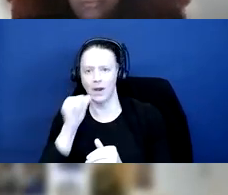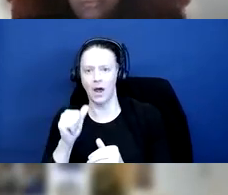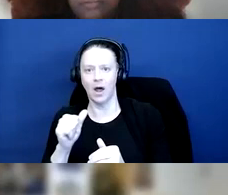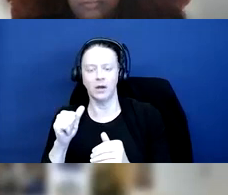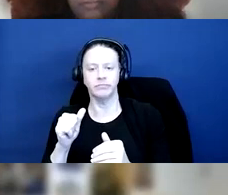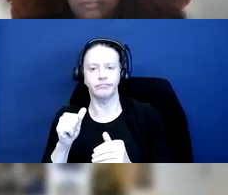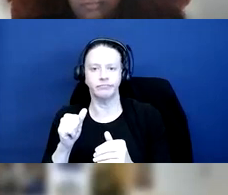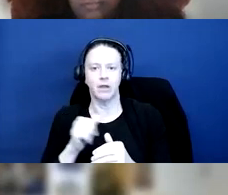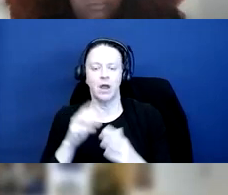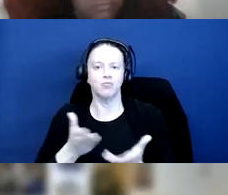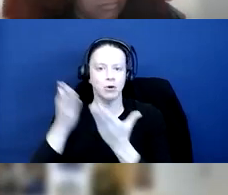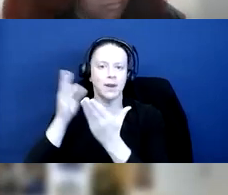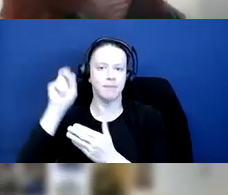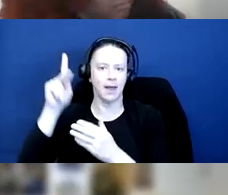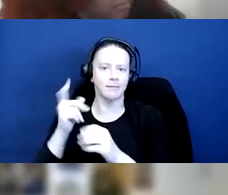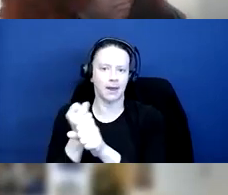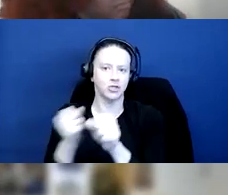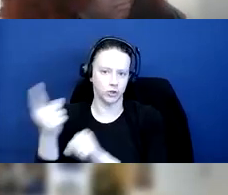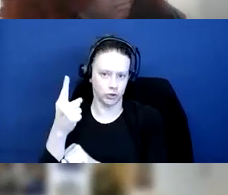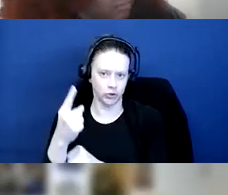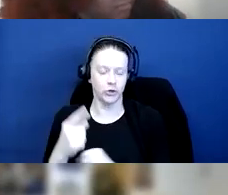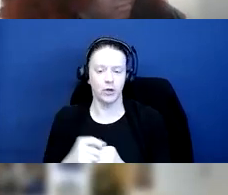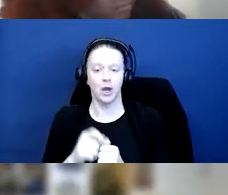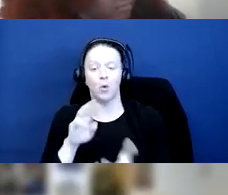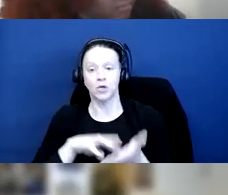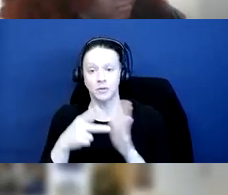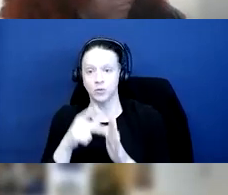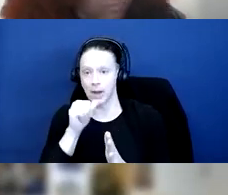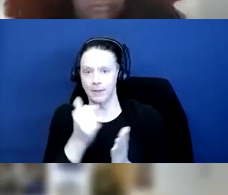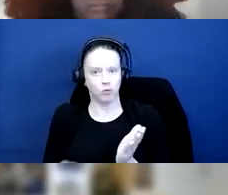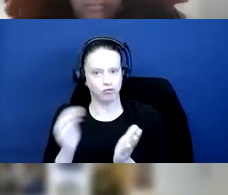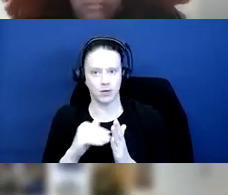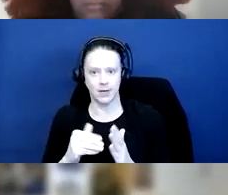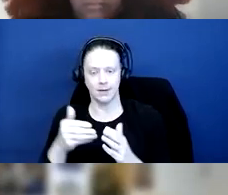But in any case, it wouldn't be reintroduced until the next session